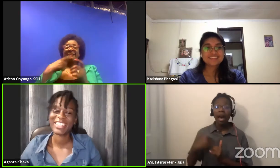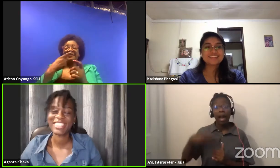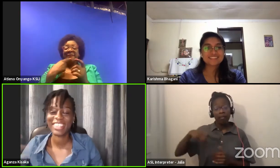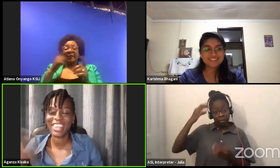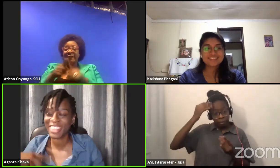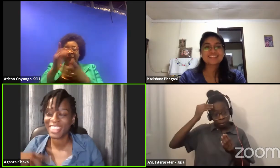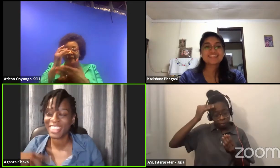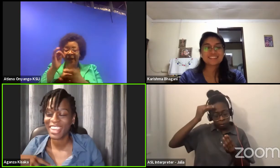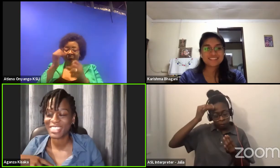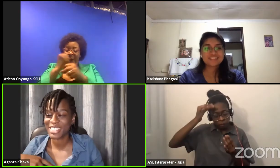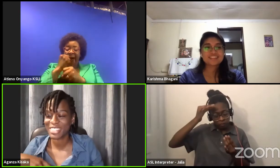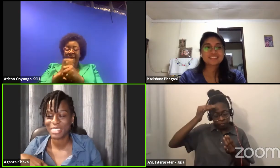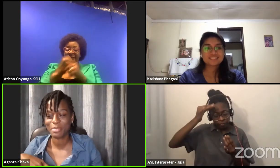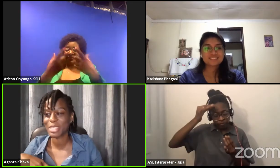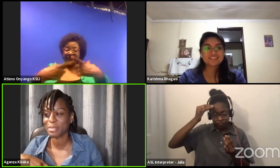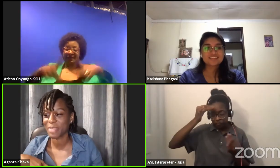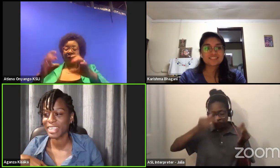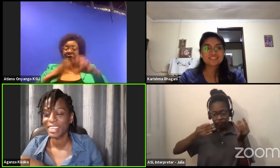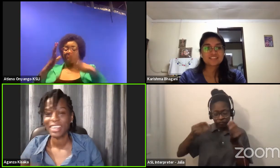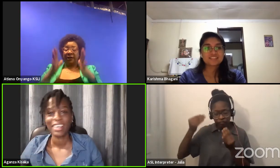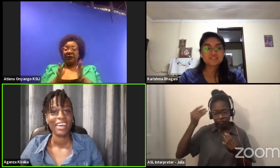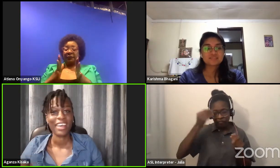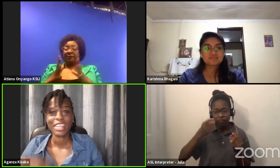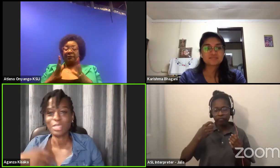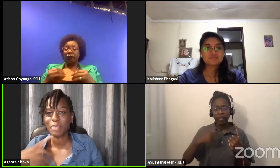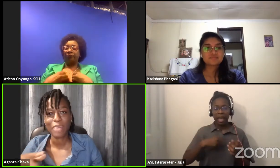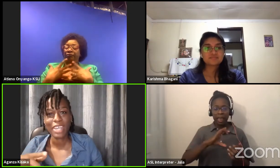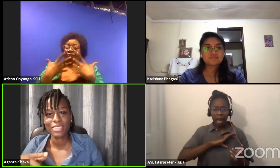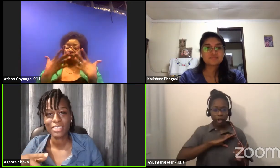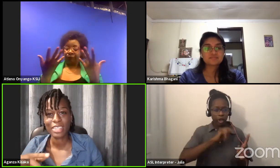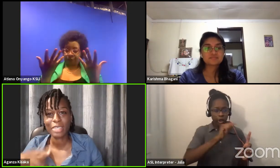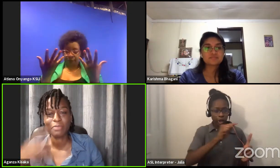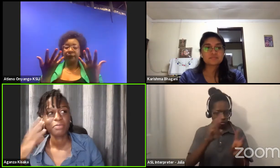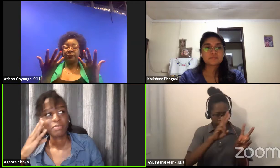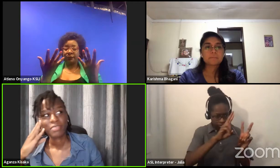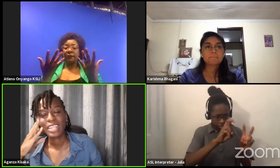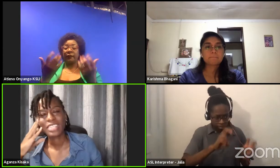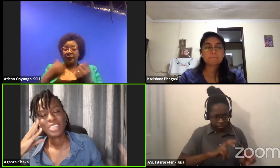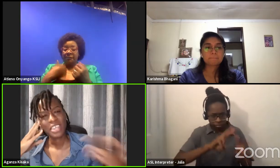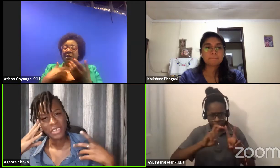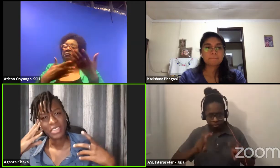I need to allow the characters to speak to me. I speak back to them, I need to hear them.